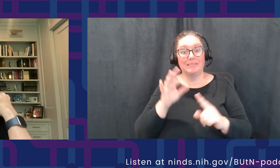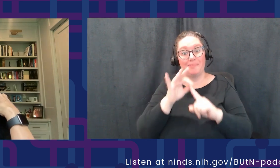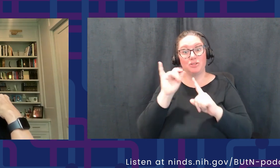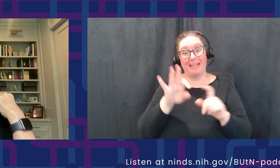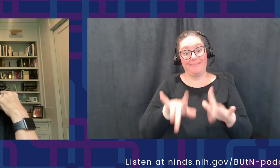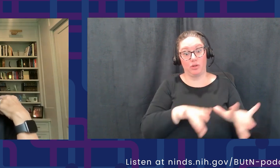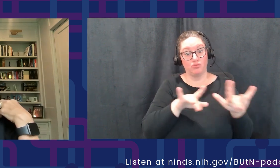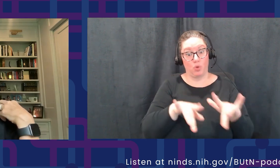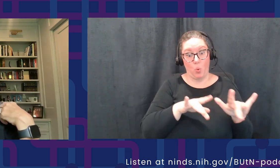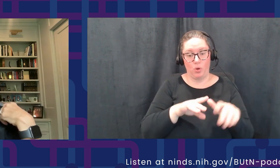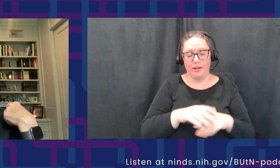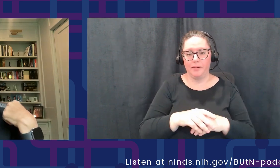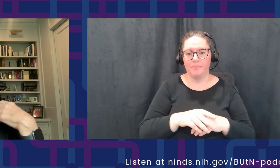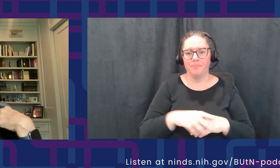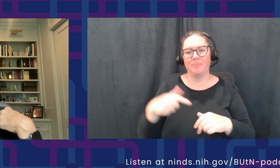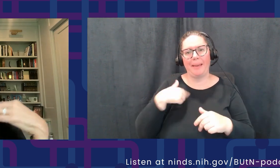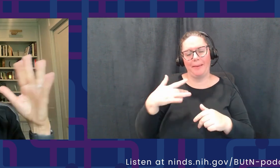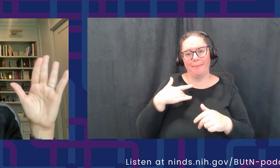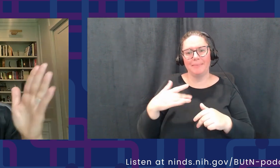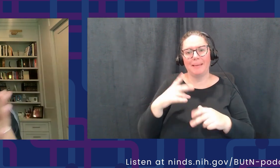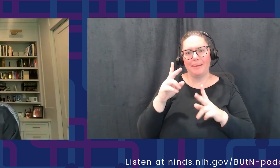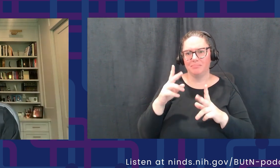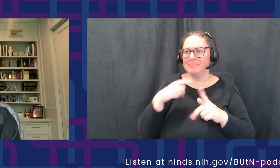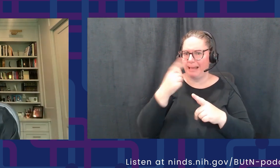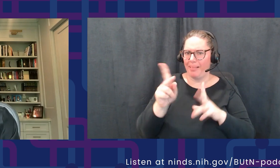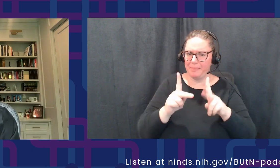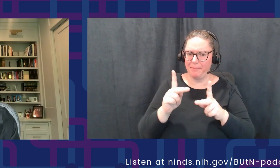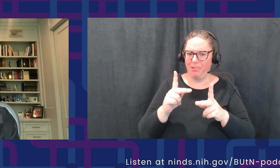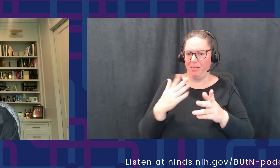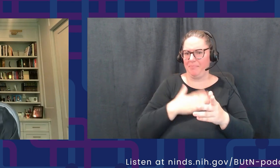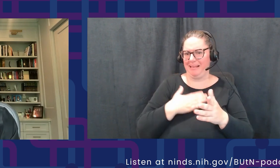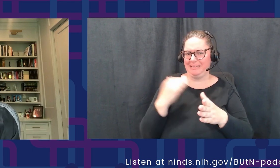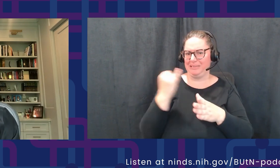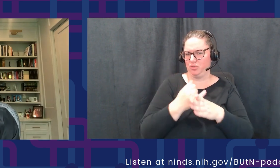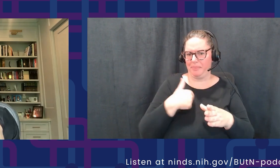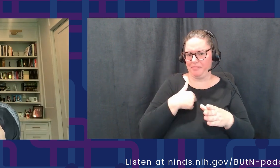I usually tell people please feel free to interrupt me as I'm speaking in case something unclear.